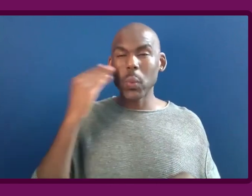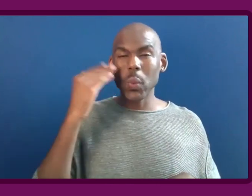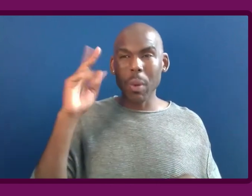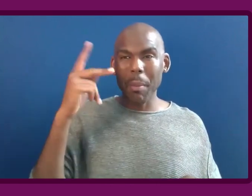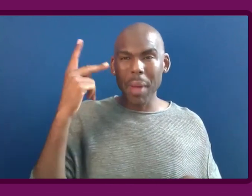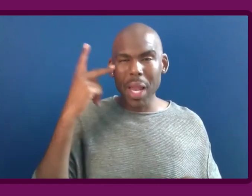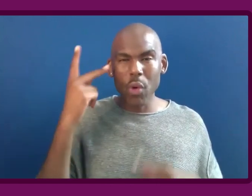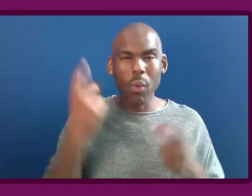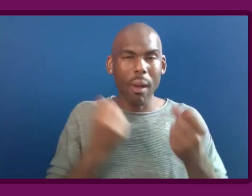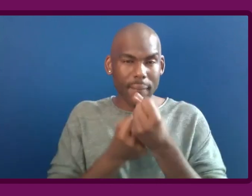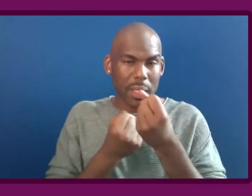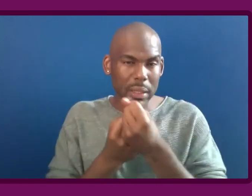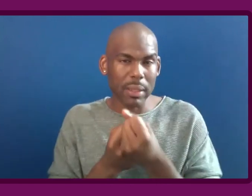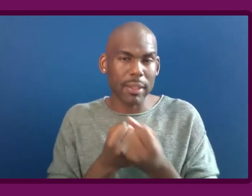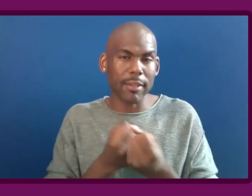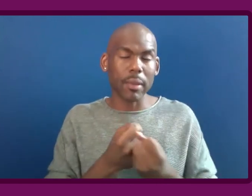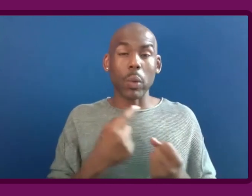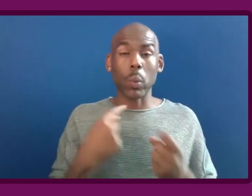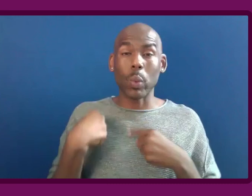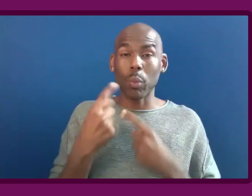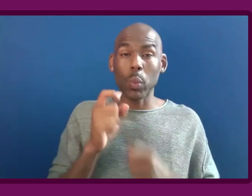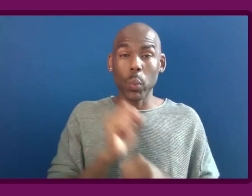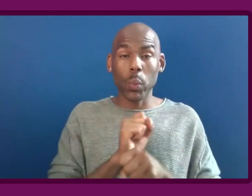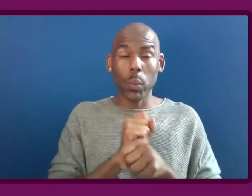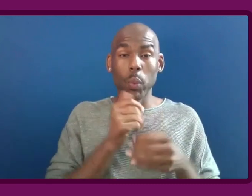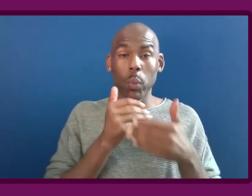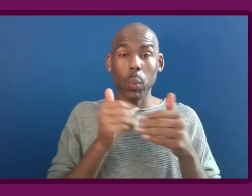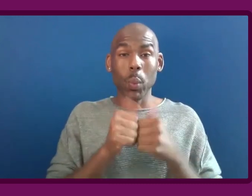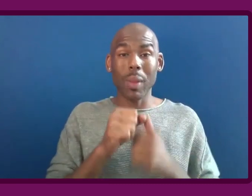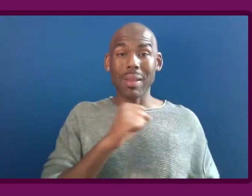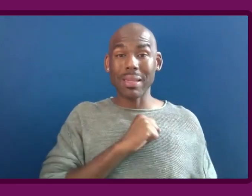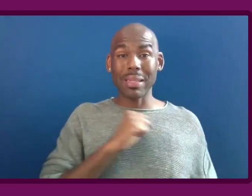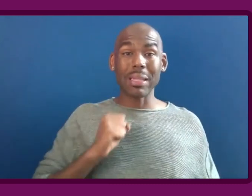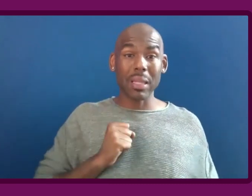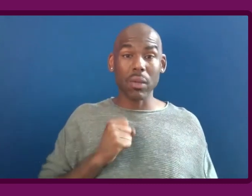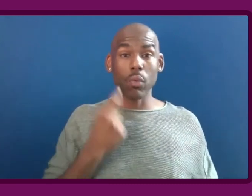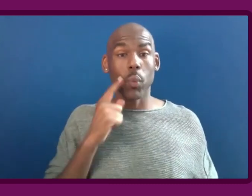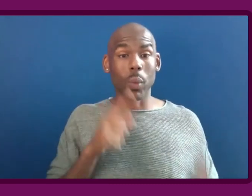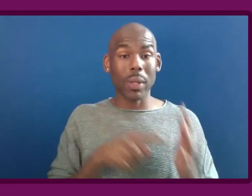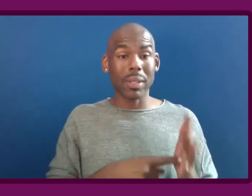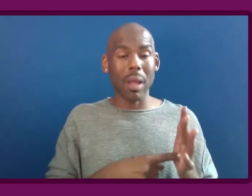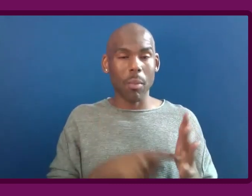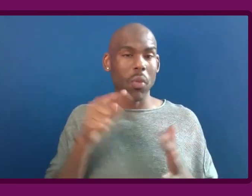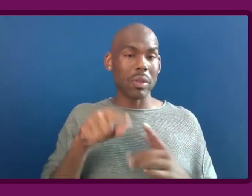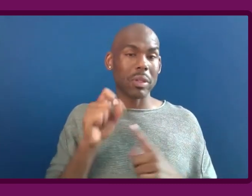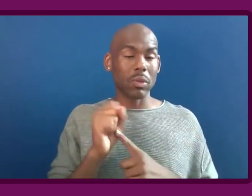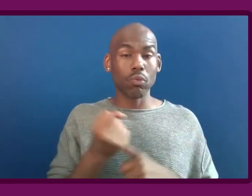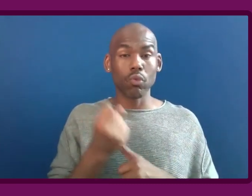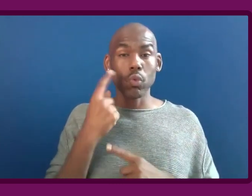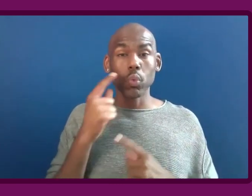interculturality. We were like, "Well, this law cannot pass. This bill cannot pass." We were